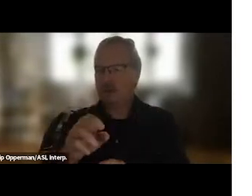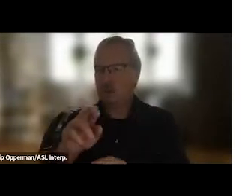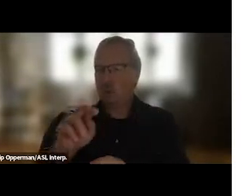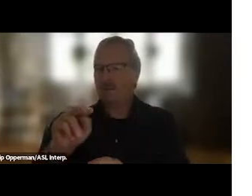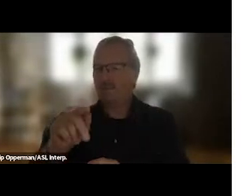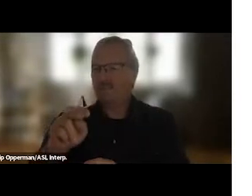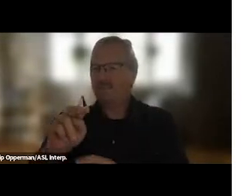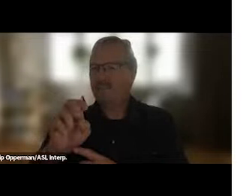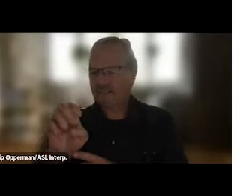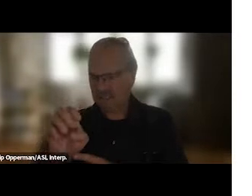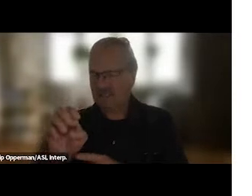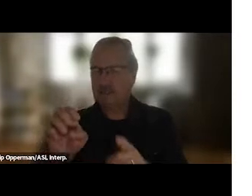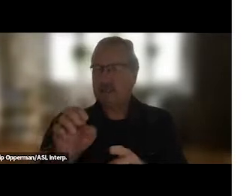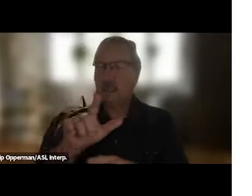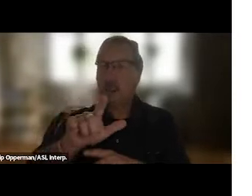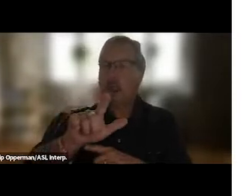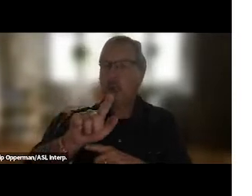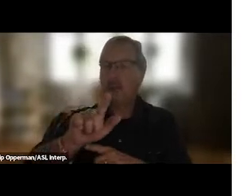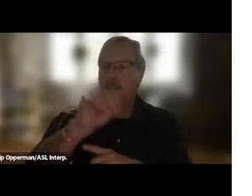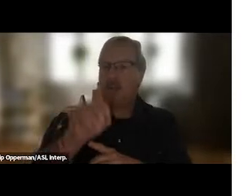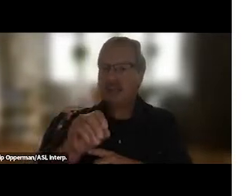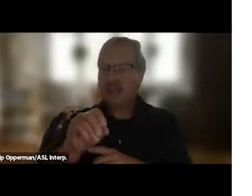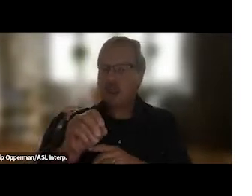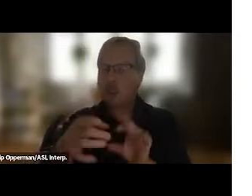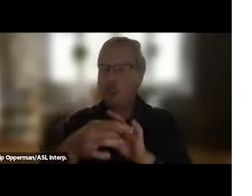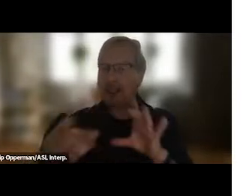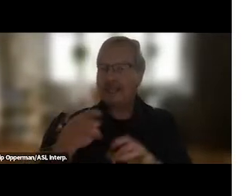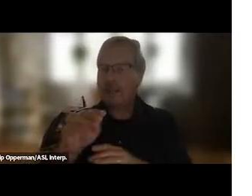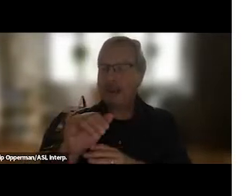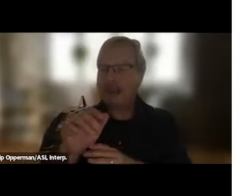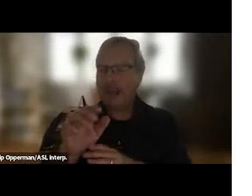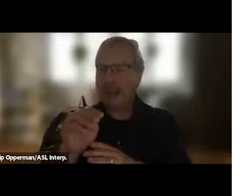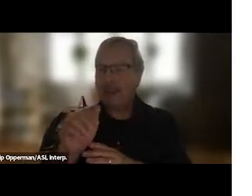21% of those released on an MAT were assigned a peer specialist